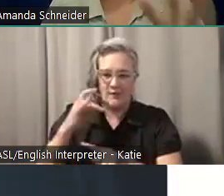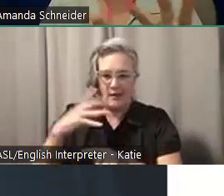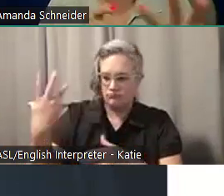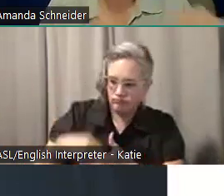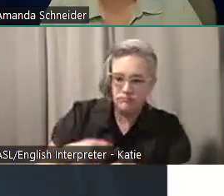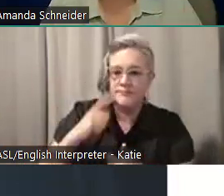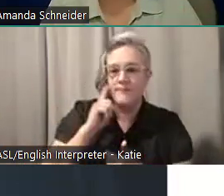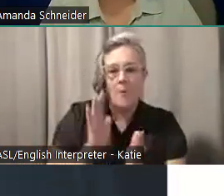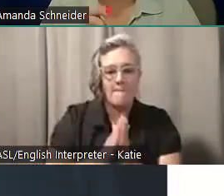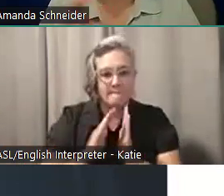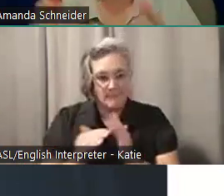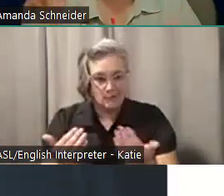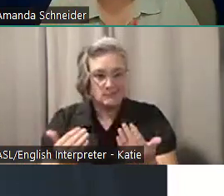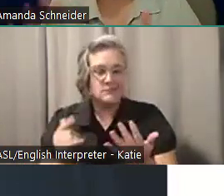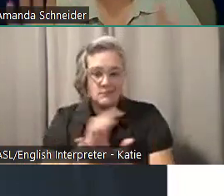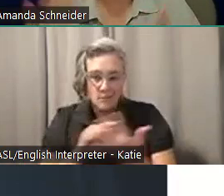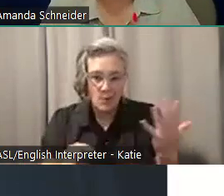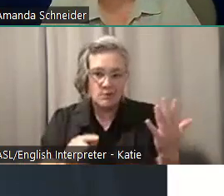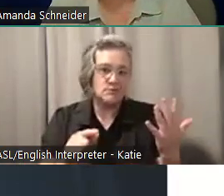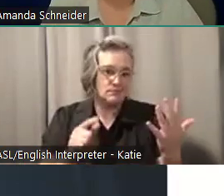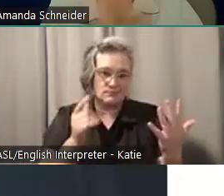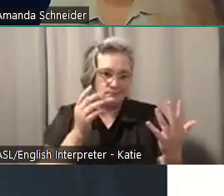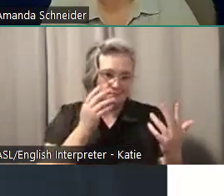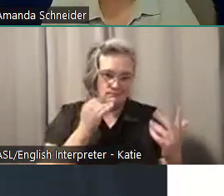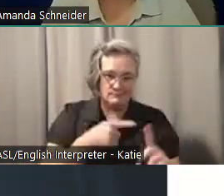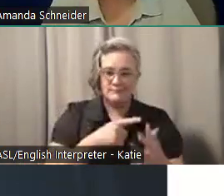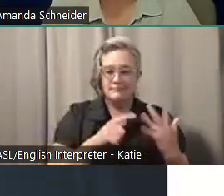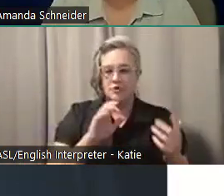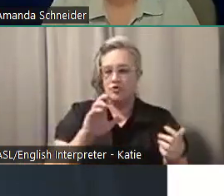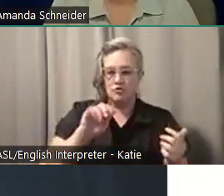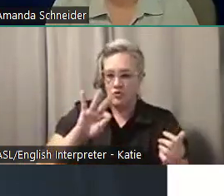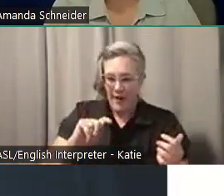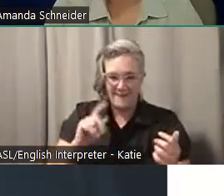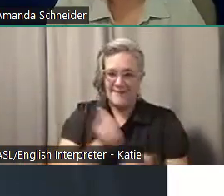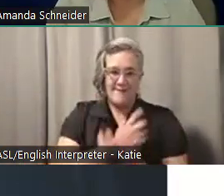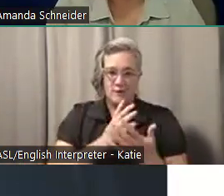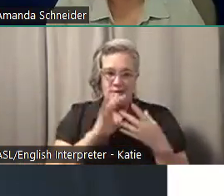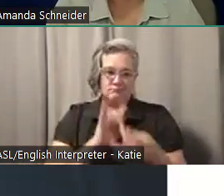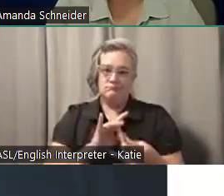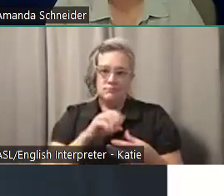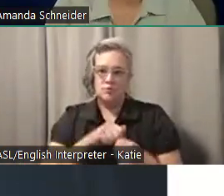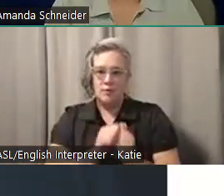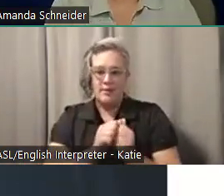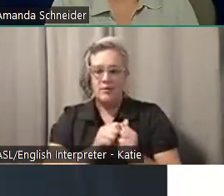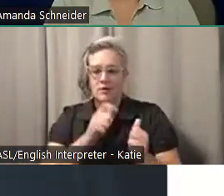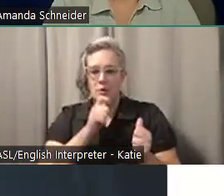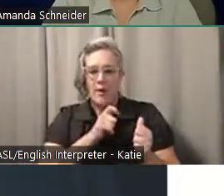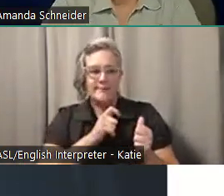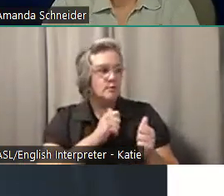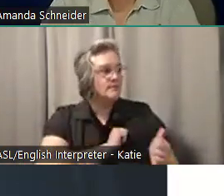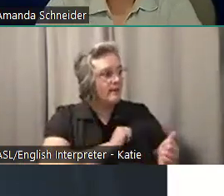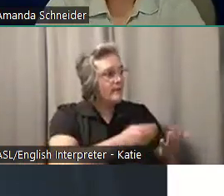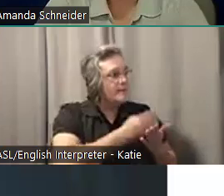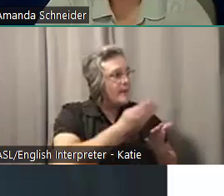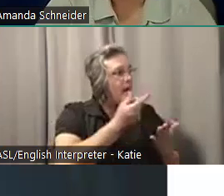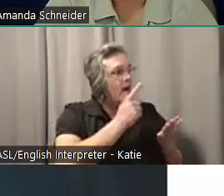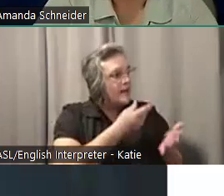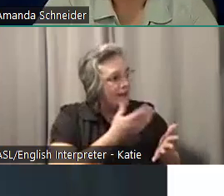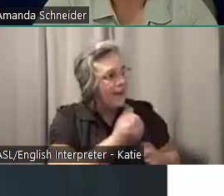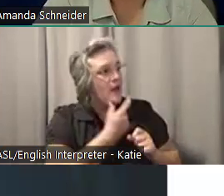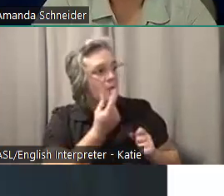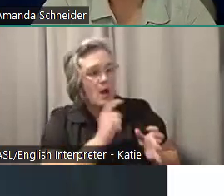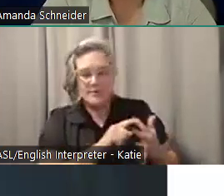about books, and all those materials, the crafts, those types of things come with them, so please utilize this resource, um, as a way to engage in some of those extra